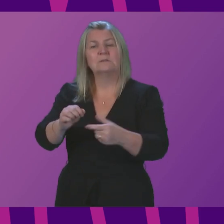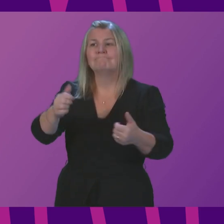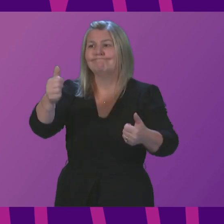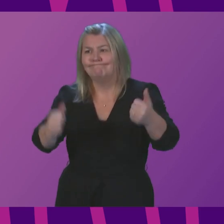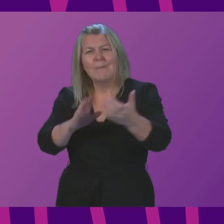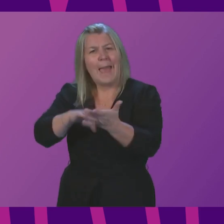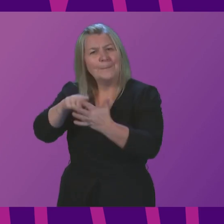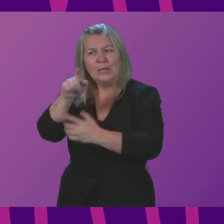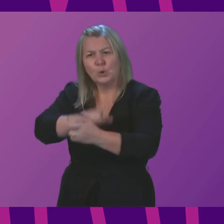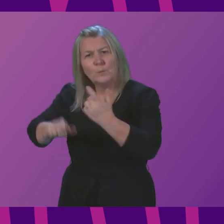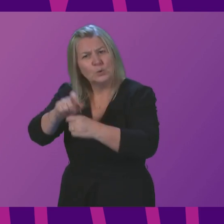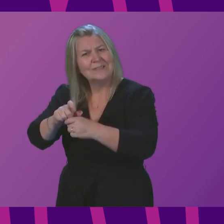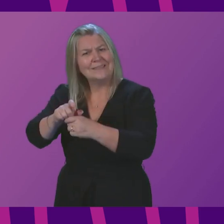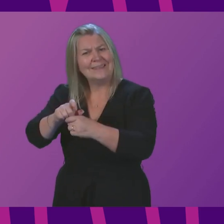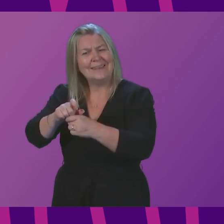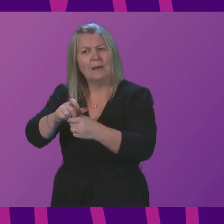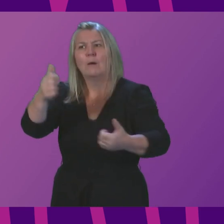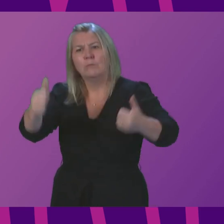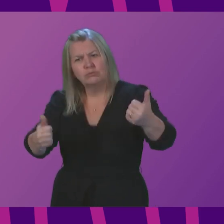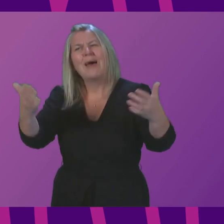and equal access to pursue justice?